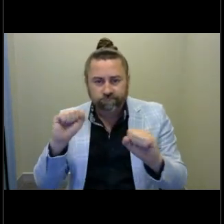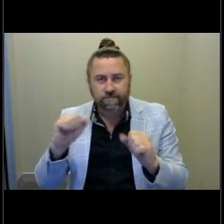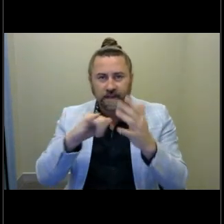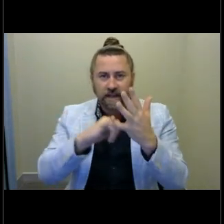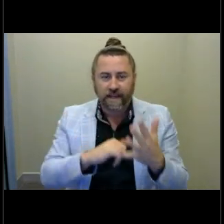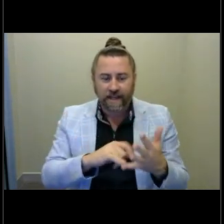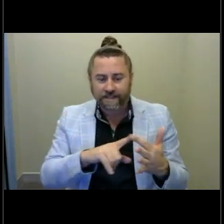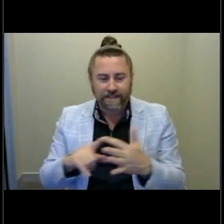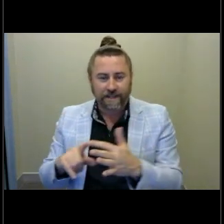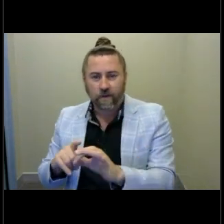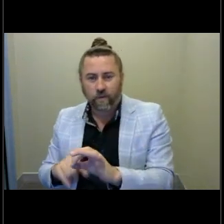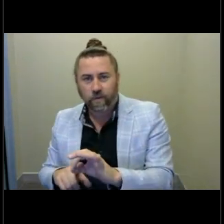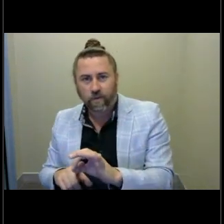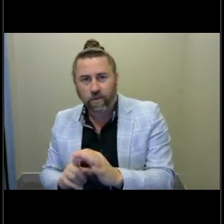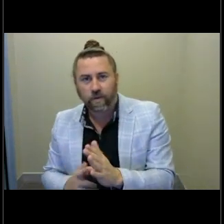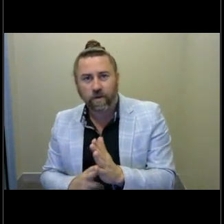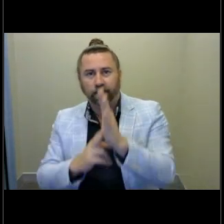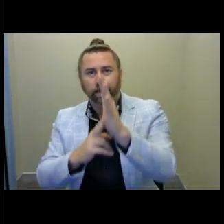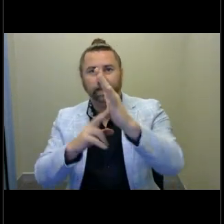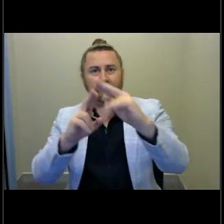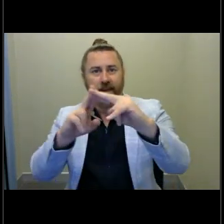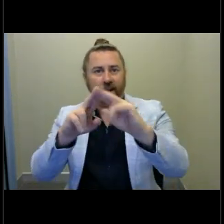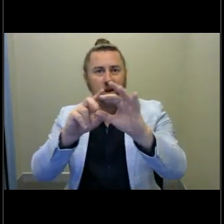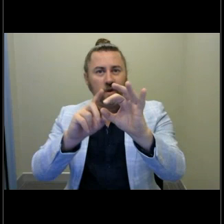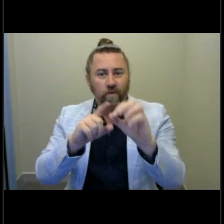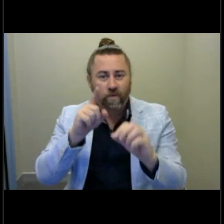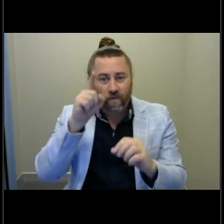Far North Queensland, if you are currently working in regional Queensland.